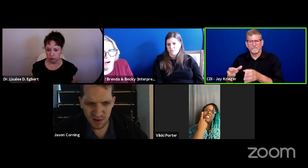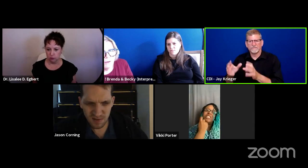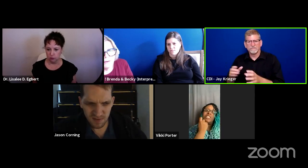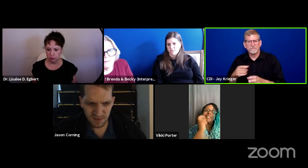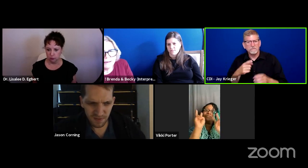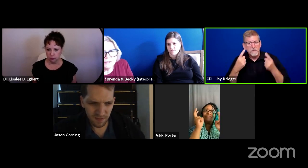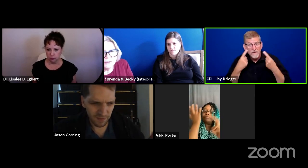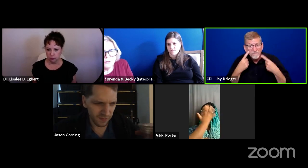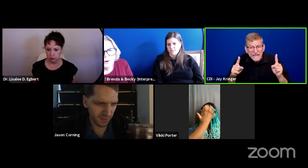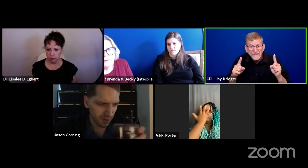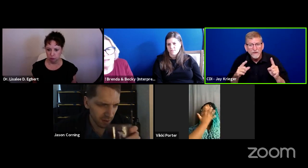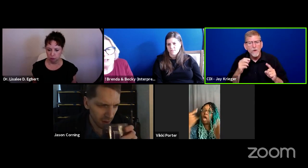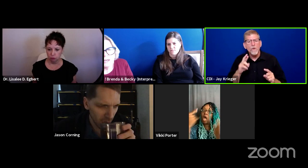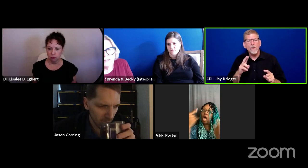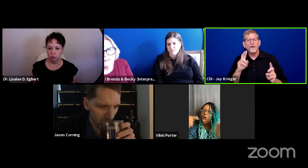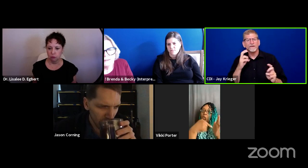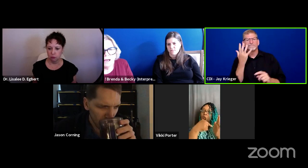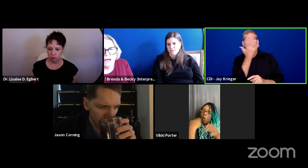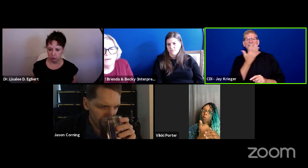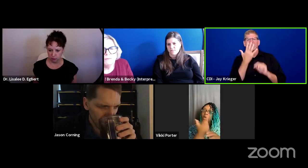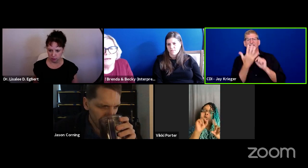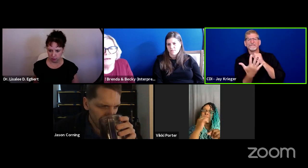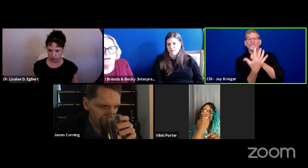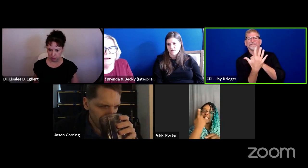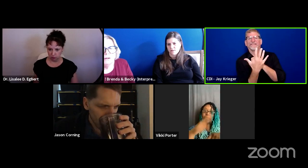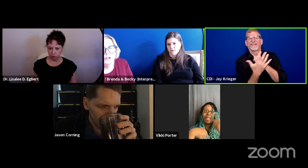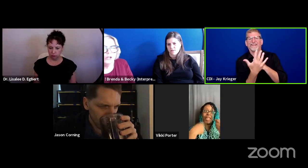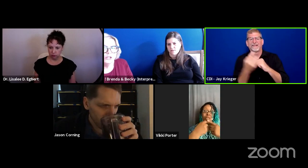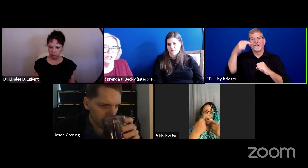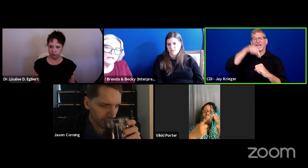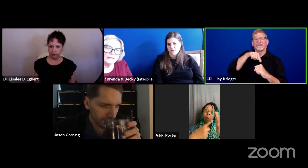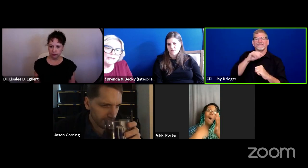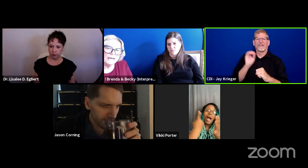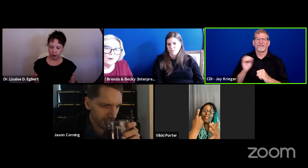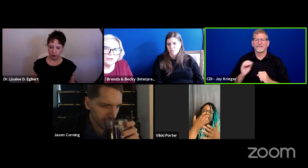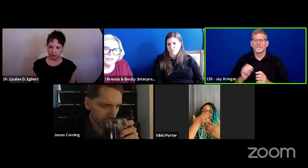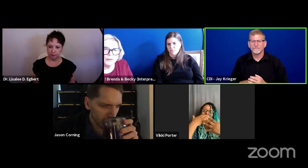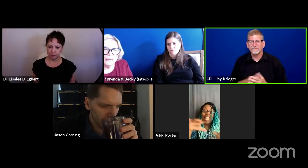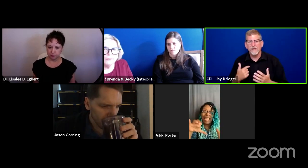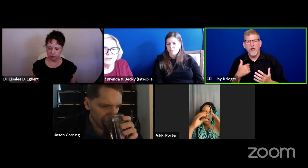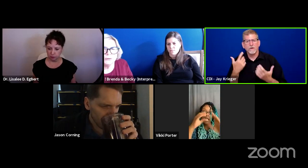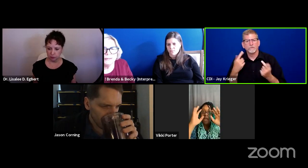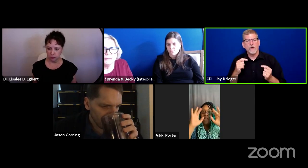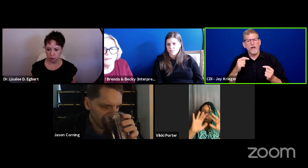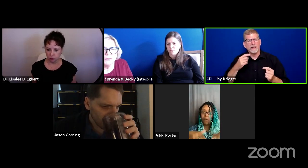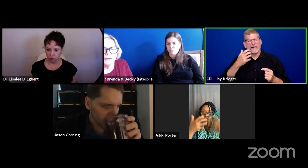Are they effective or are they just look and see what we're doing, we're doing something,